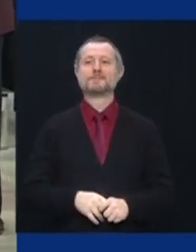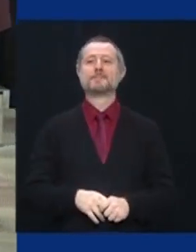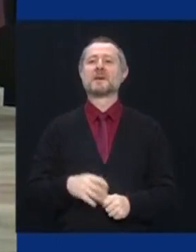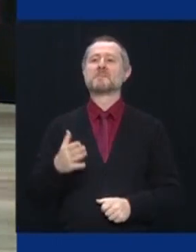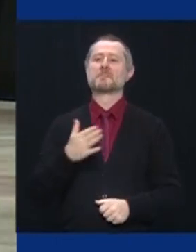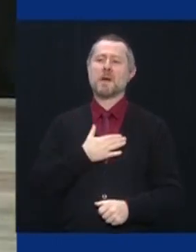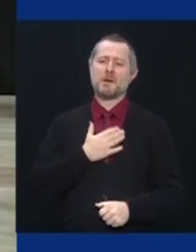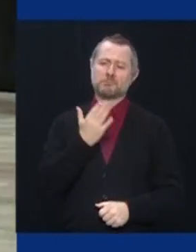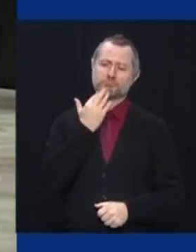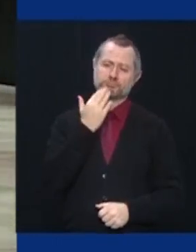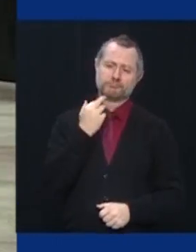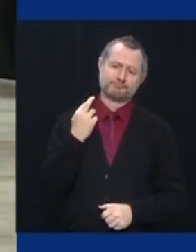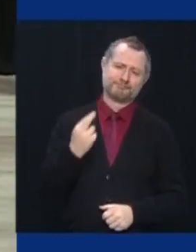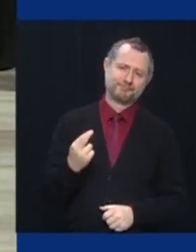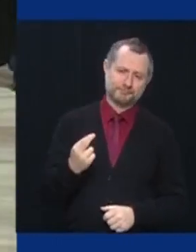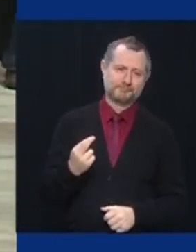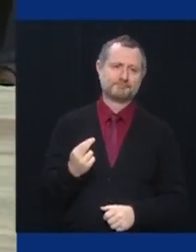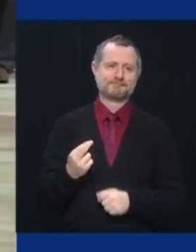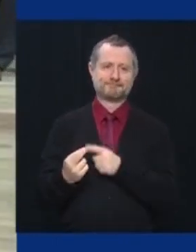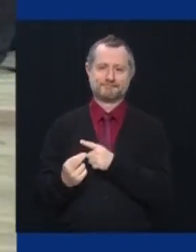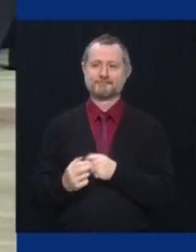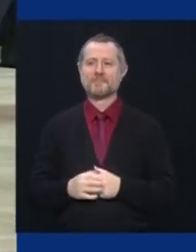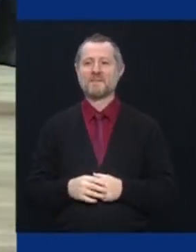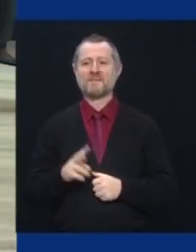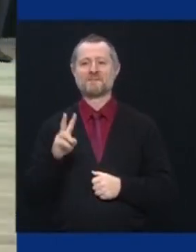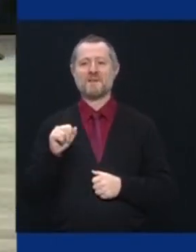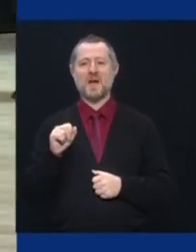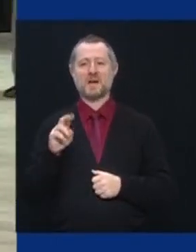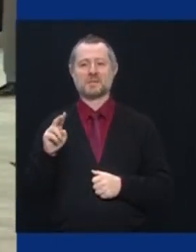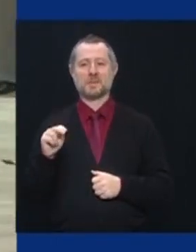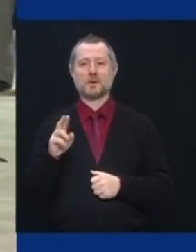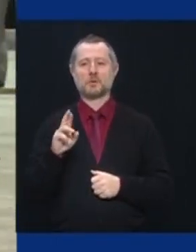OF OUR FRIENDS HERE, LINA, THE